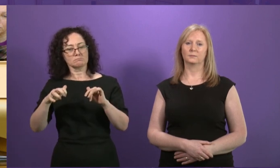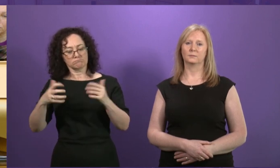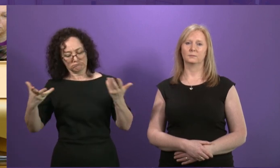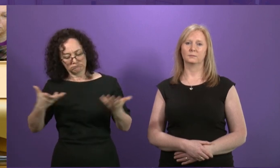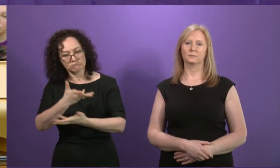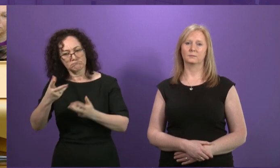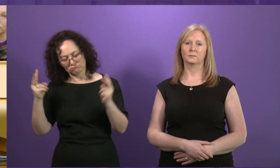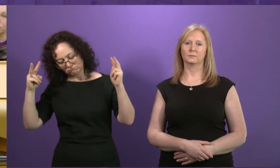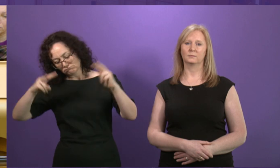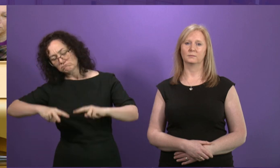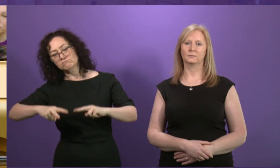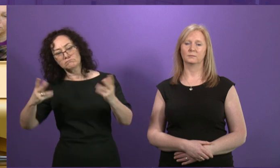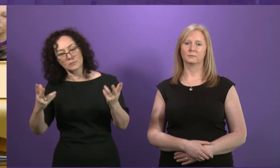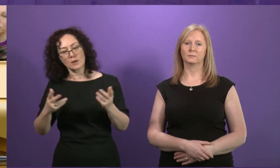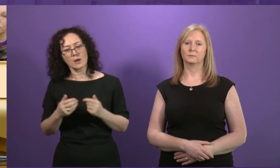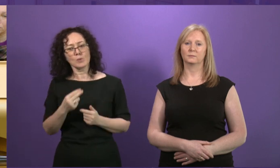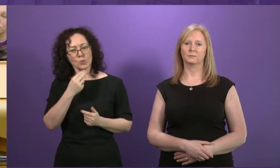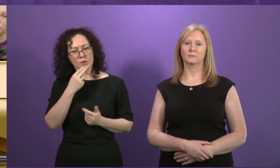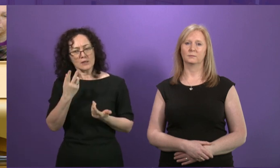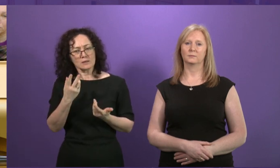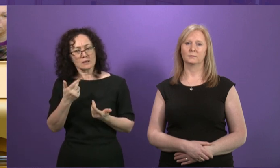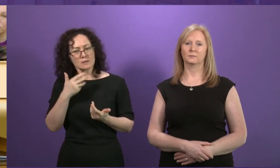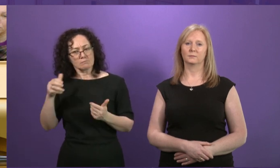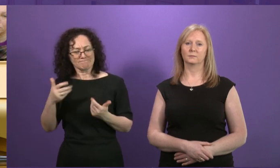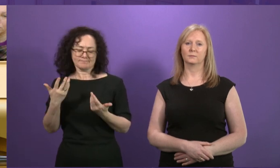the accountability of railway policing in Scotland—which, I hope, all members want—and